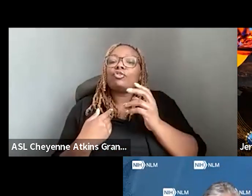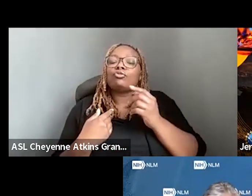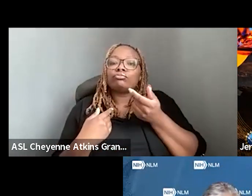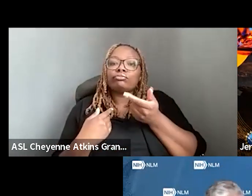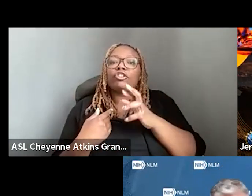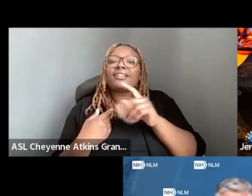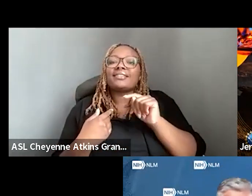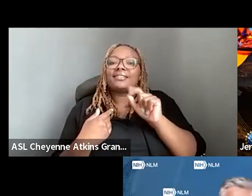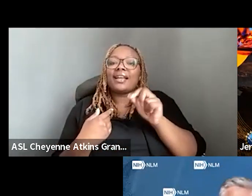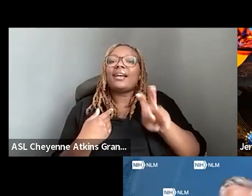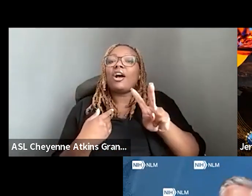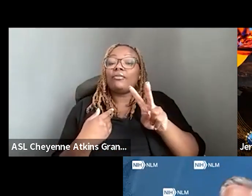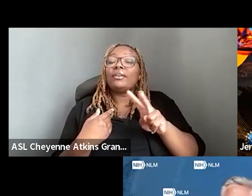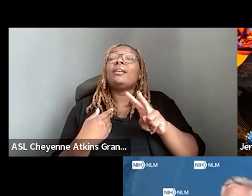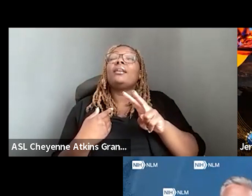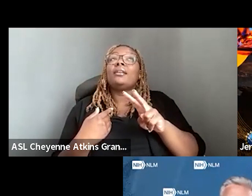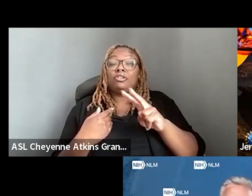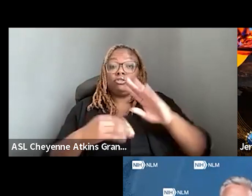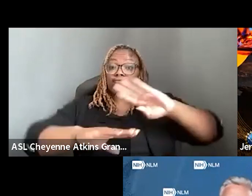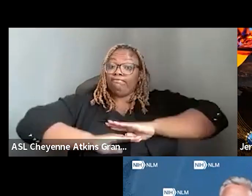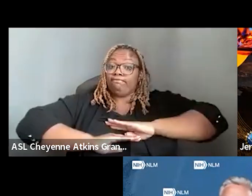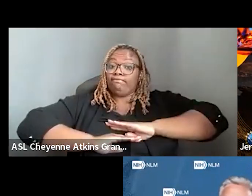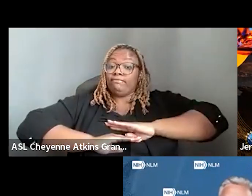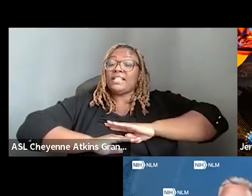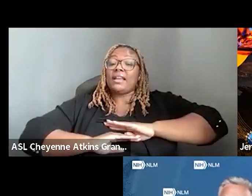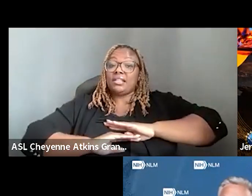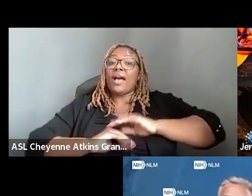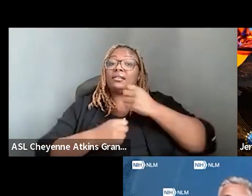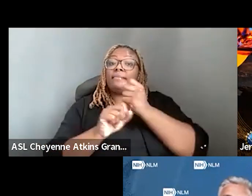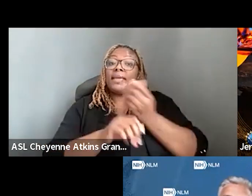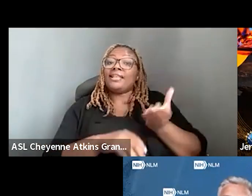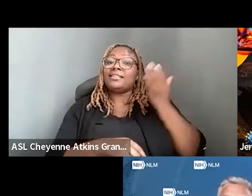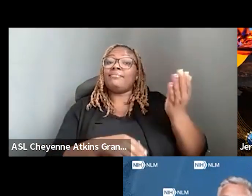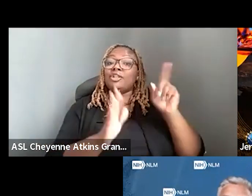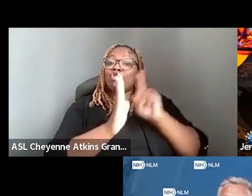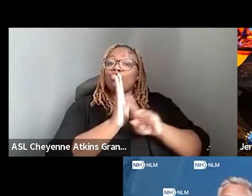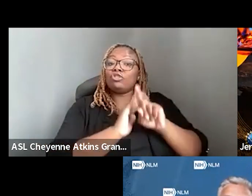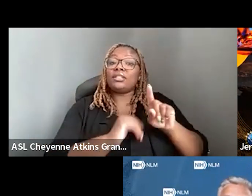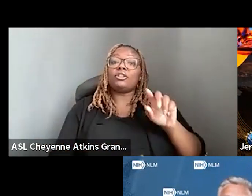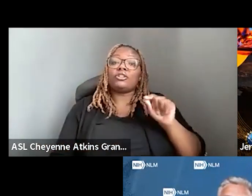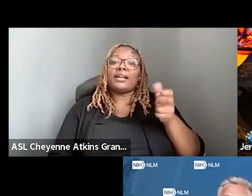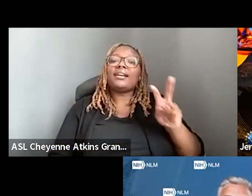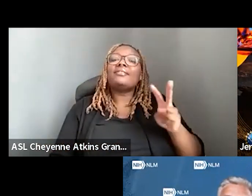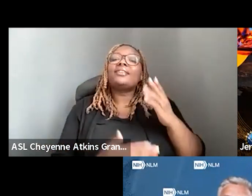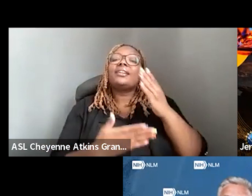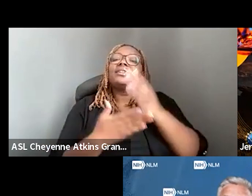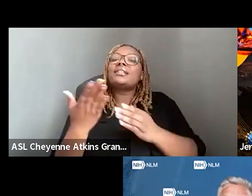that proposal good enough to be submitted in Research.gov. And some solicitations out there are even more specific.